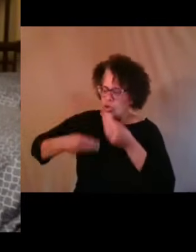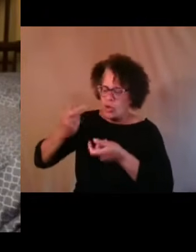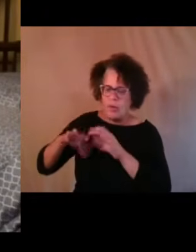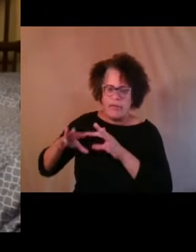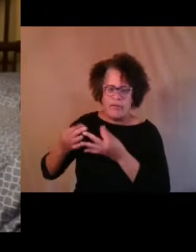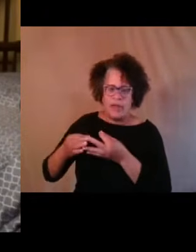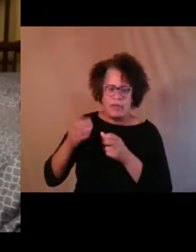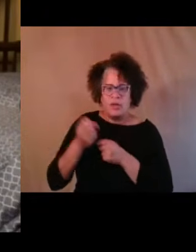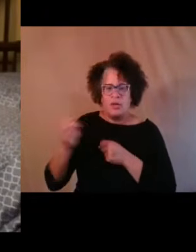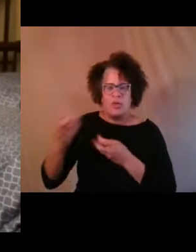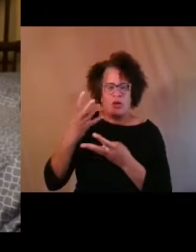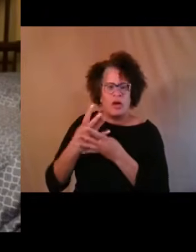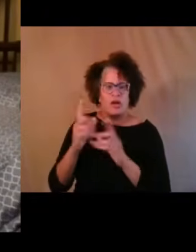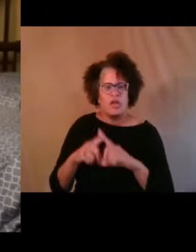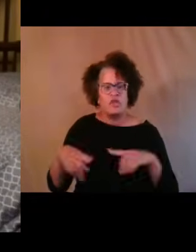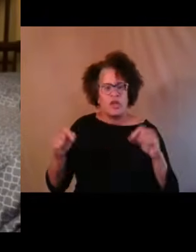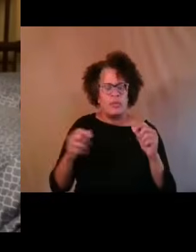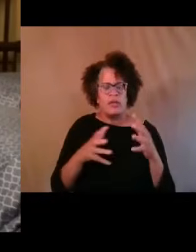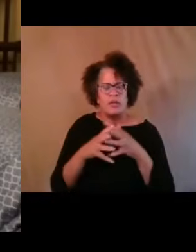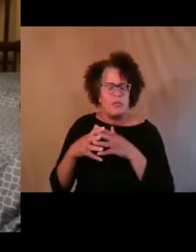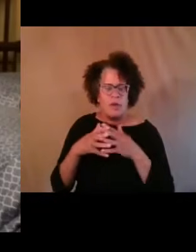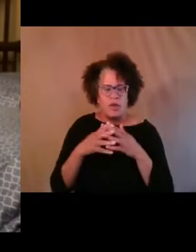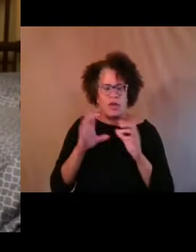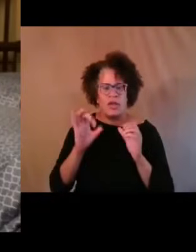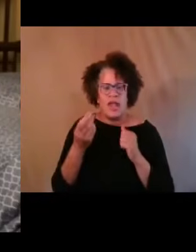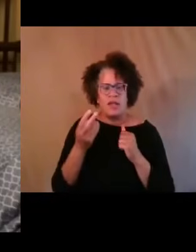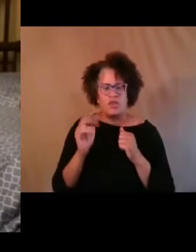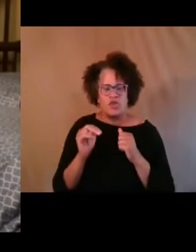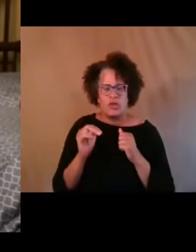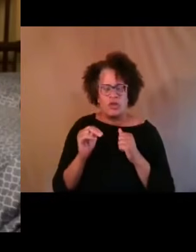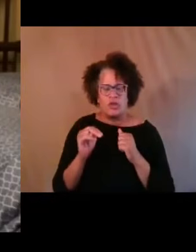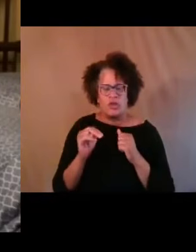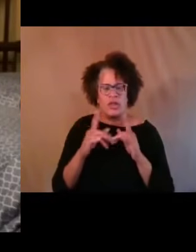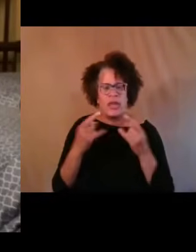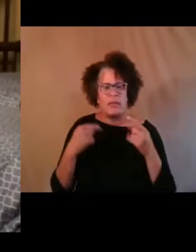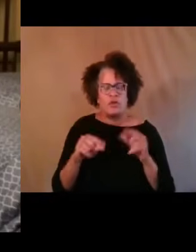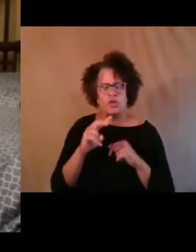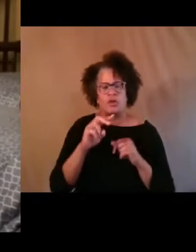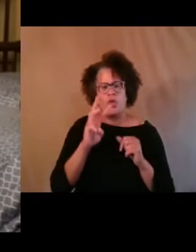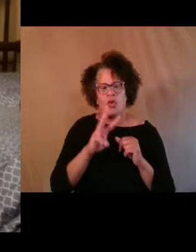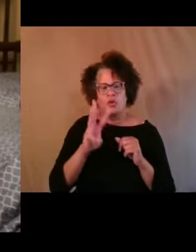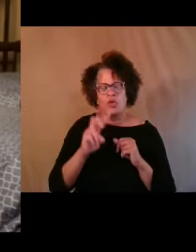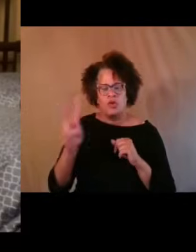in Japanese-American concentration camps during World War II. And my East Coast family, I live in New York,